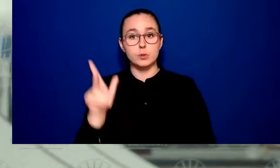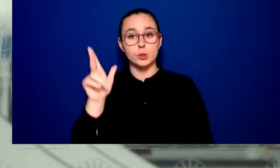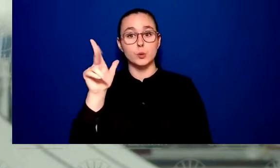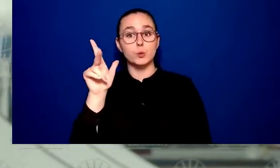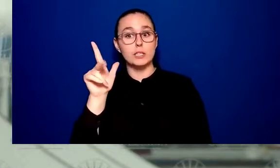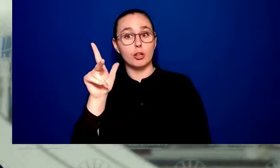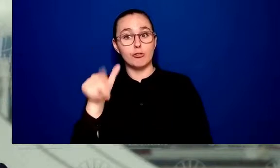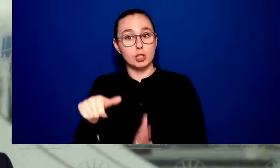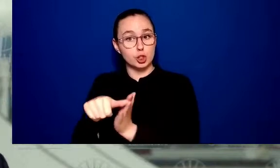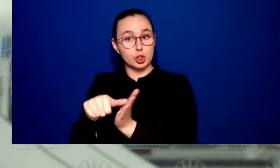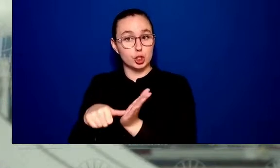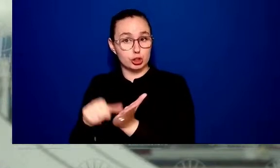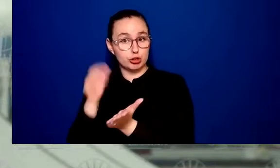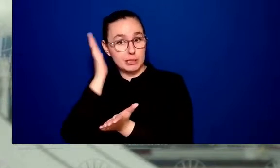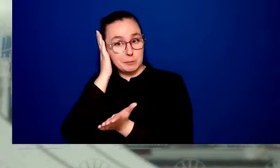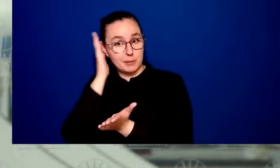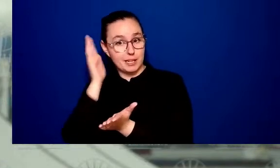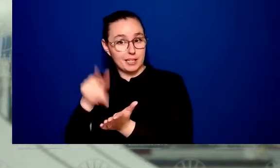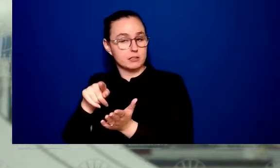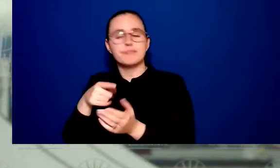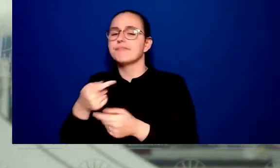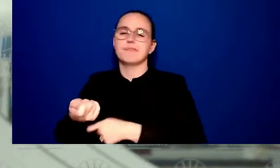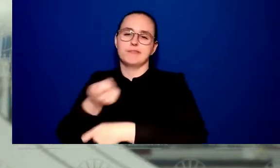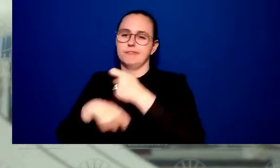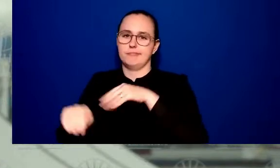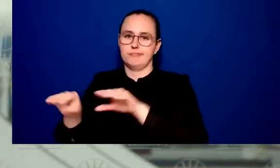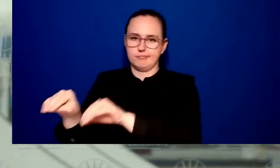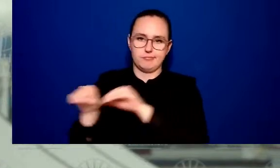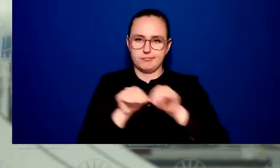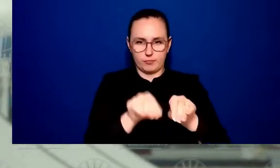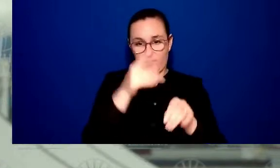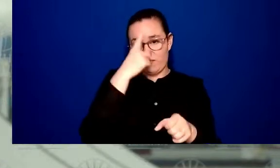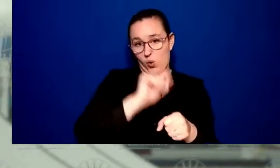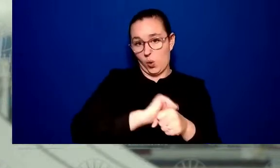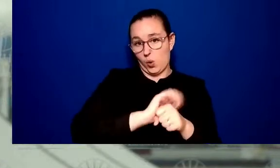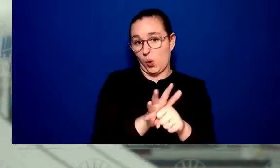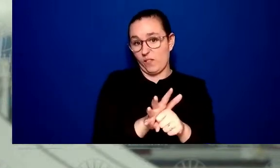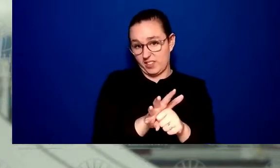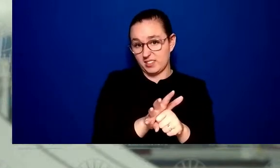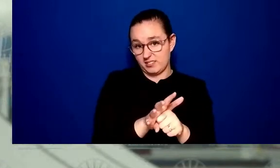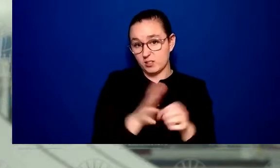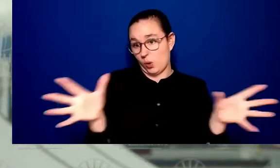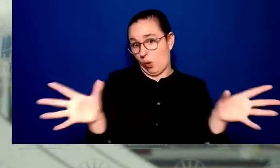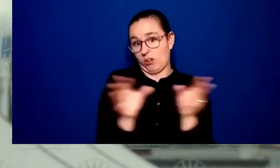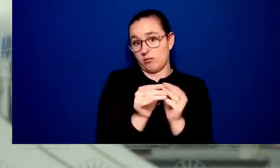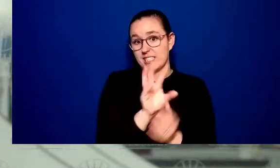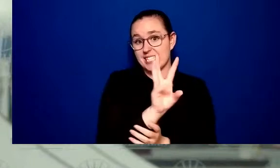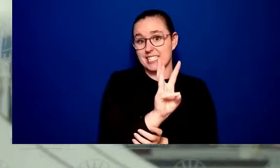care capacity. The North that makes 63 We have. Patients in